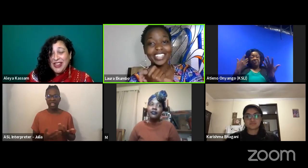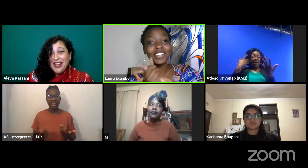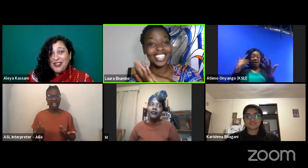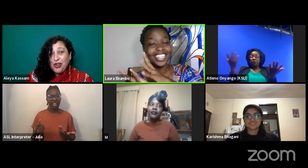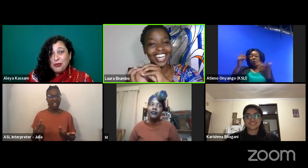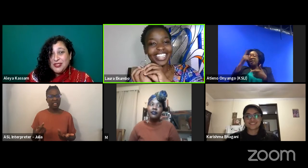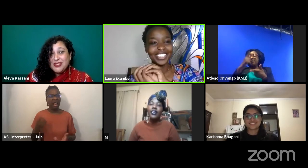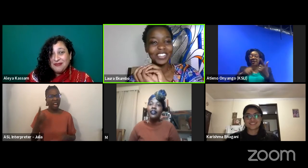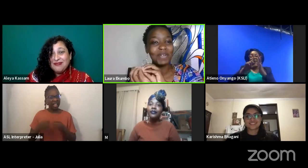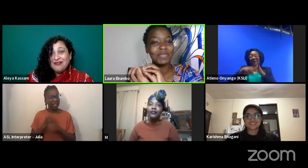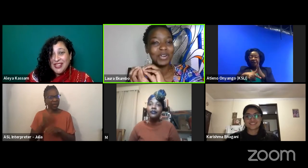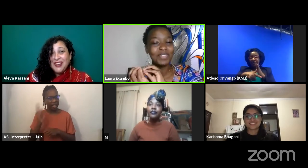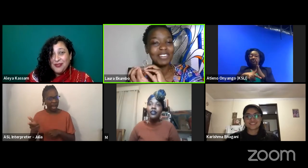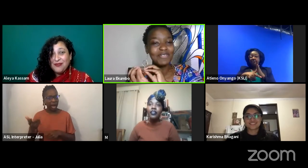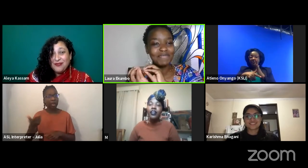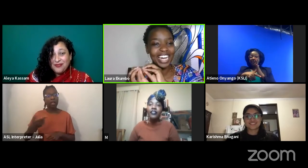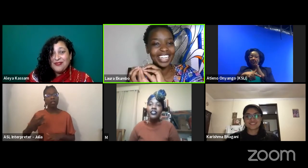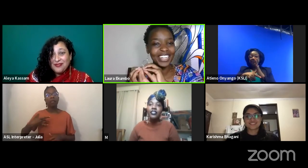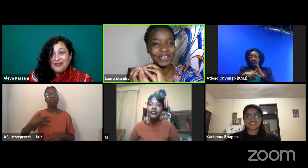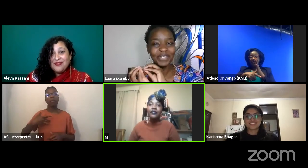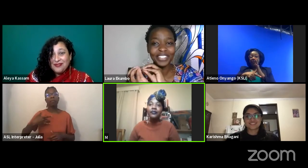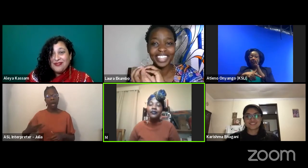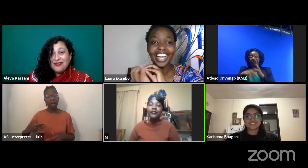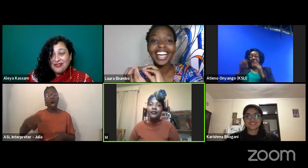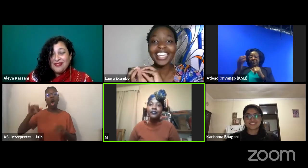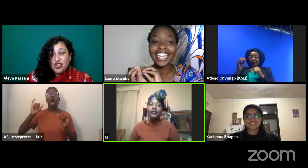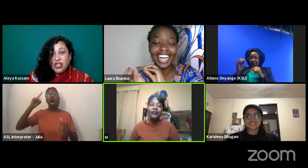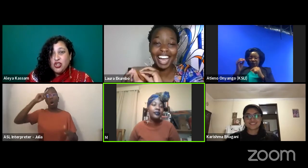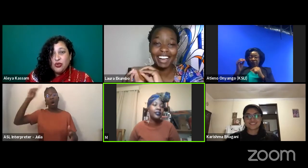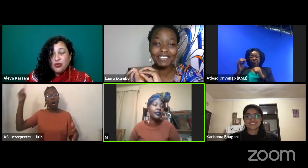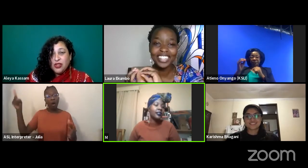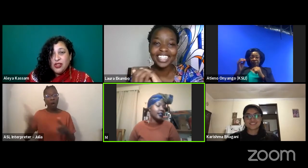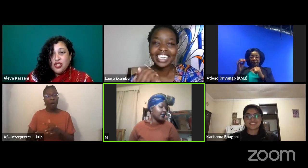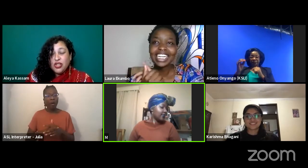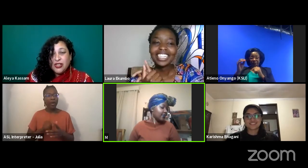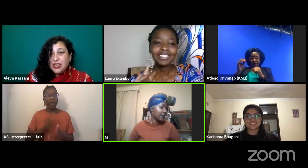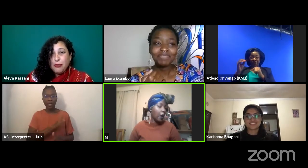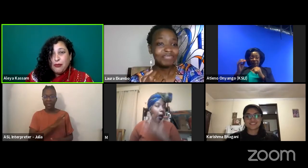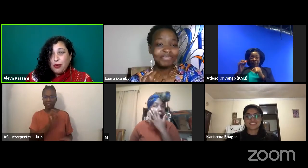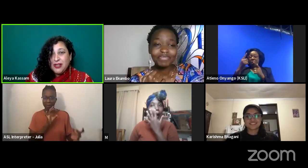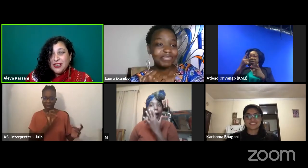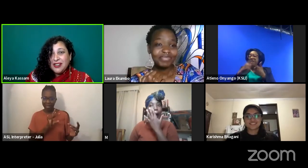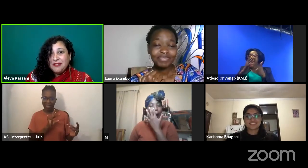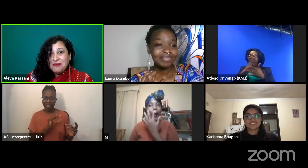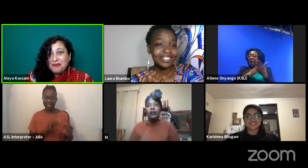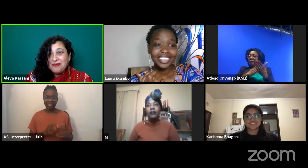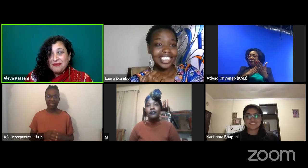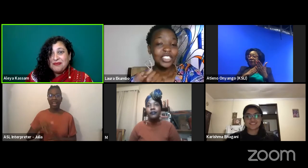It took us a year to absorb-- A year and half later. A year and a half. She knew she could see before we did.